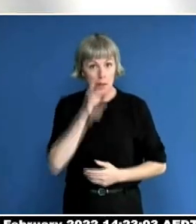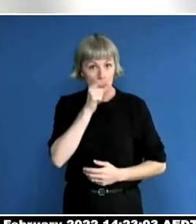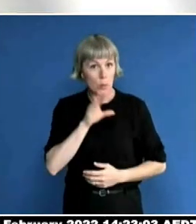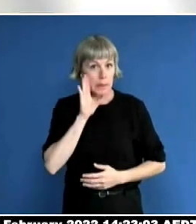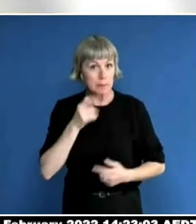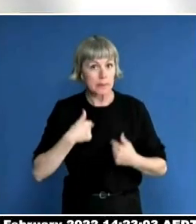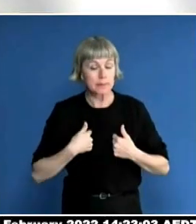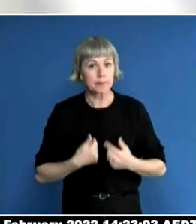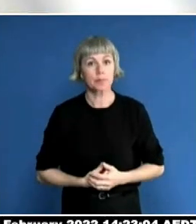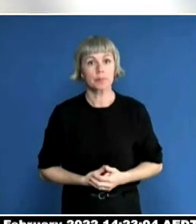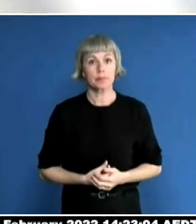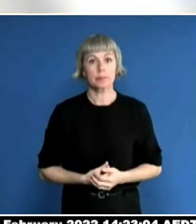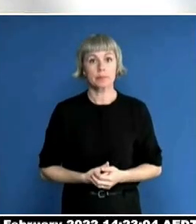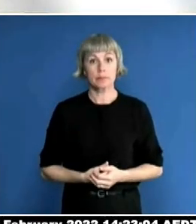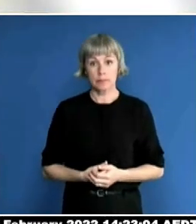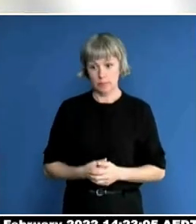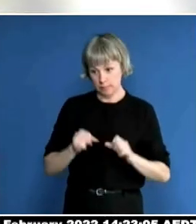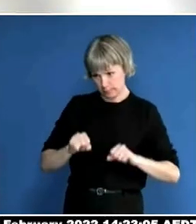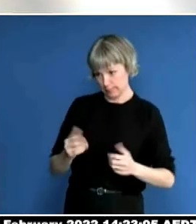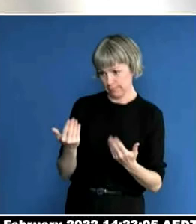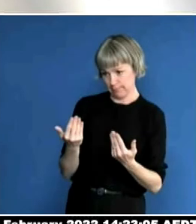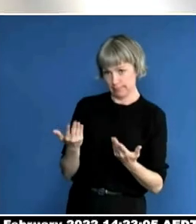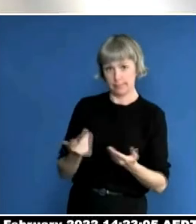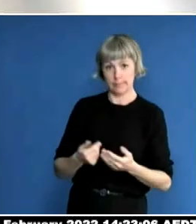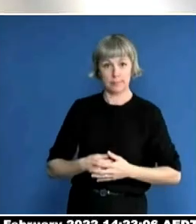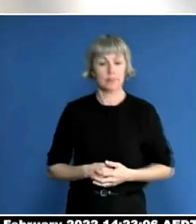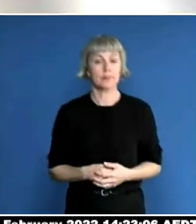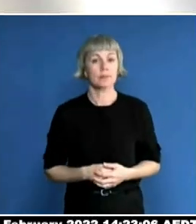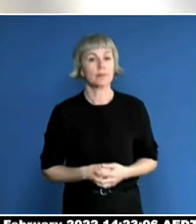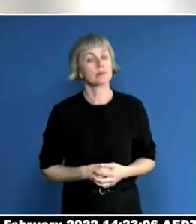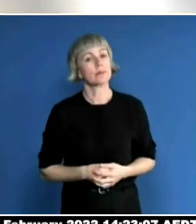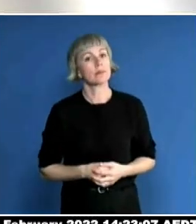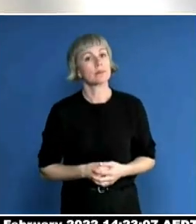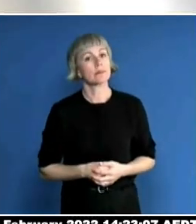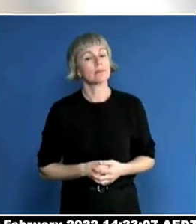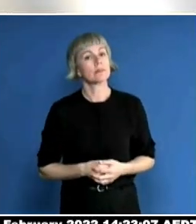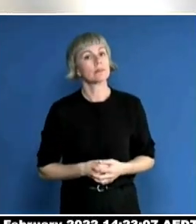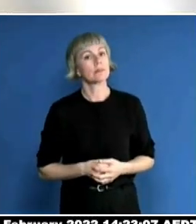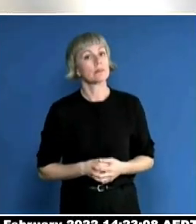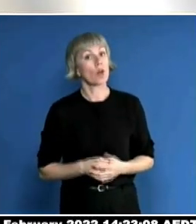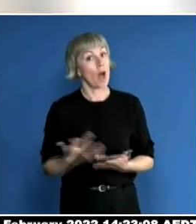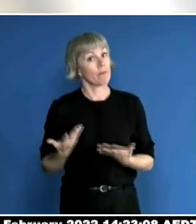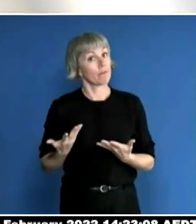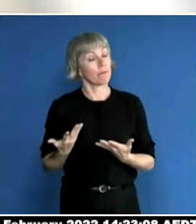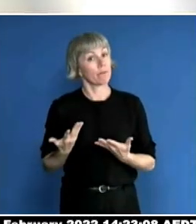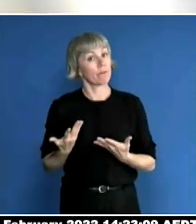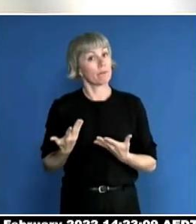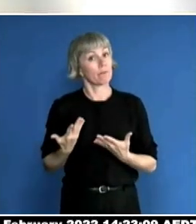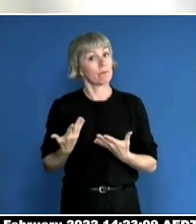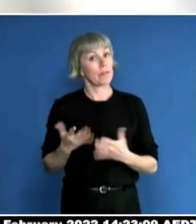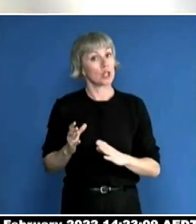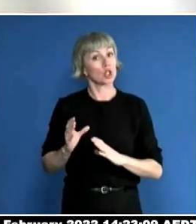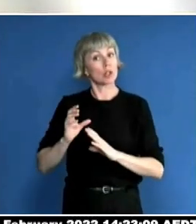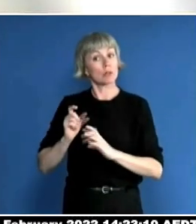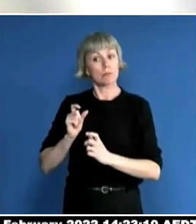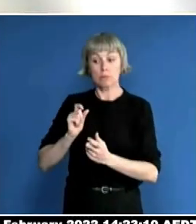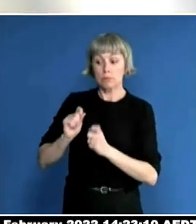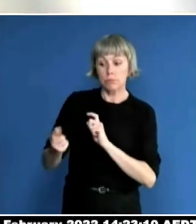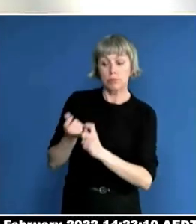Yes. I have been communicating with Ms Eastman's assistants about leading. Some of the issues are in dispute.